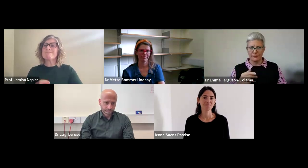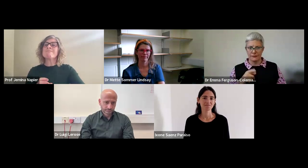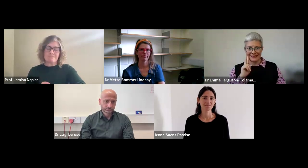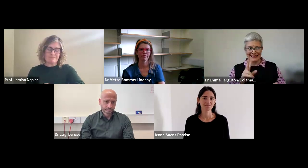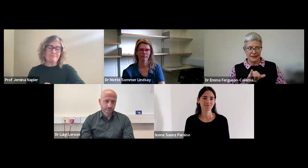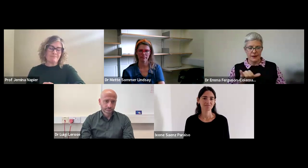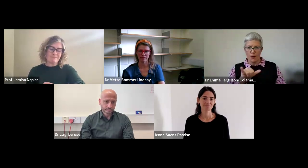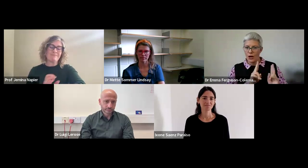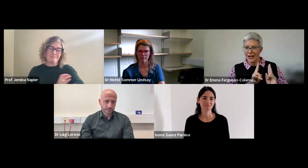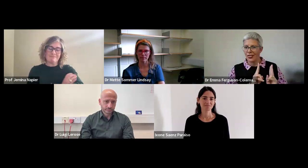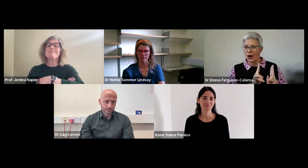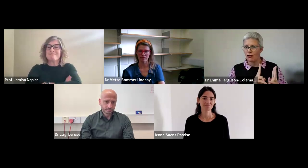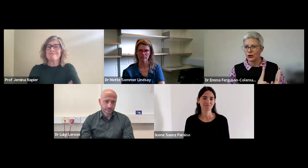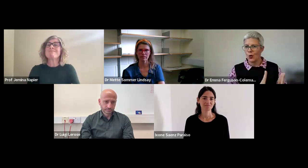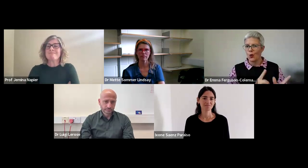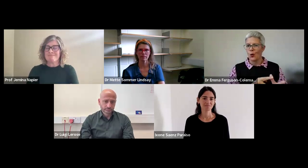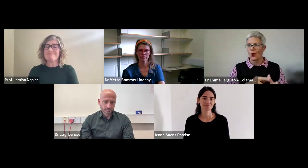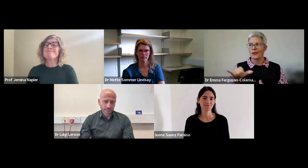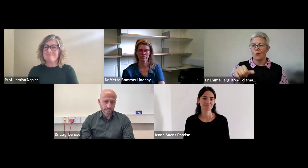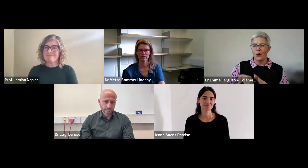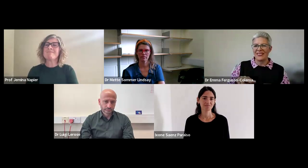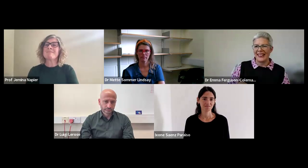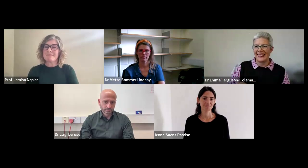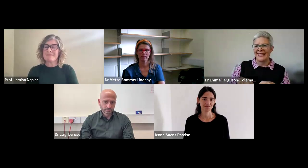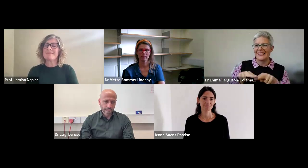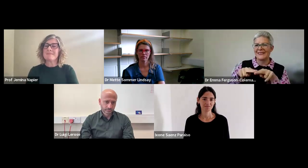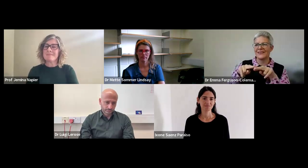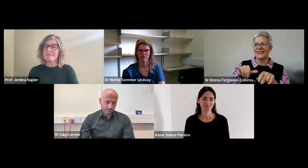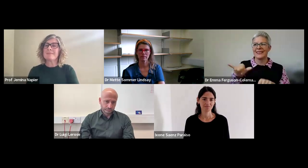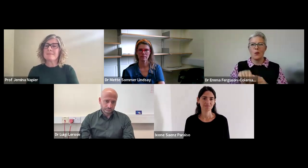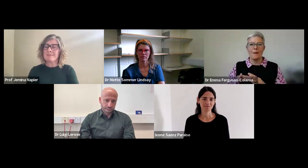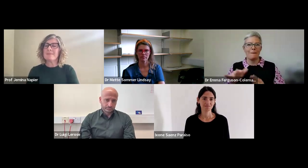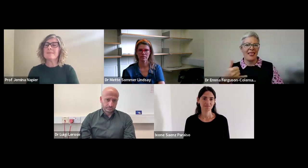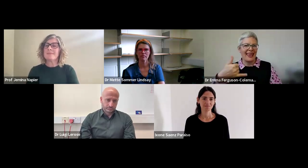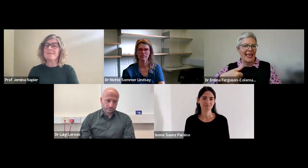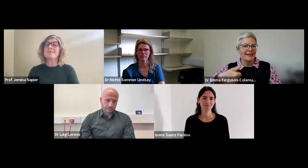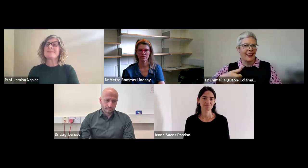you know, 5:00 pm has arrived and they're not there. So if I see somebody in the corridor or